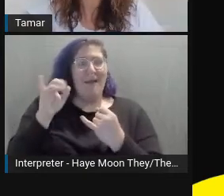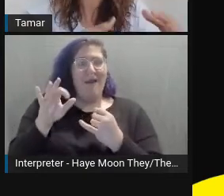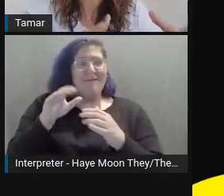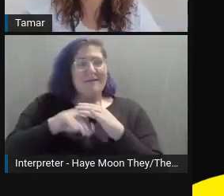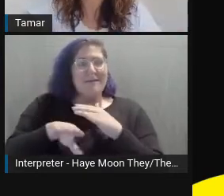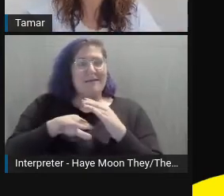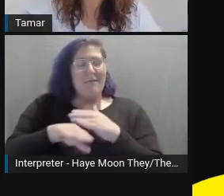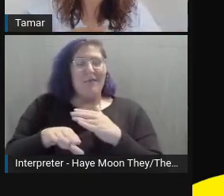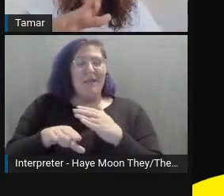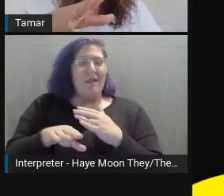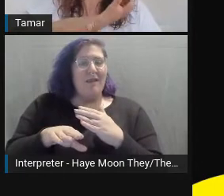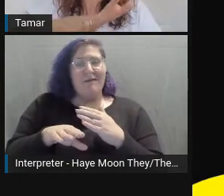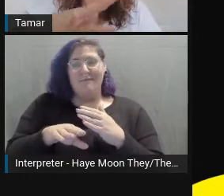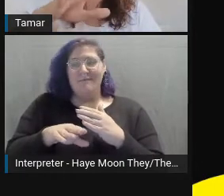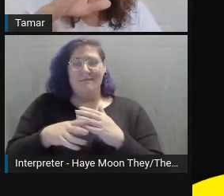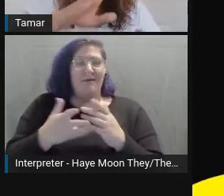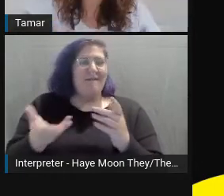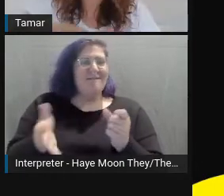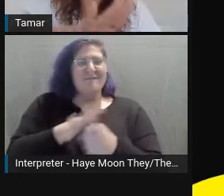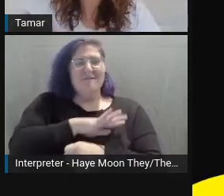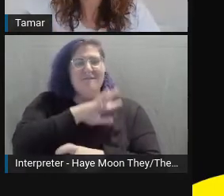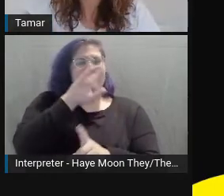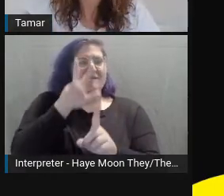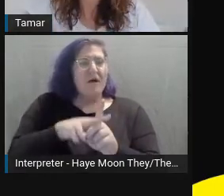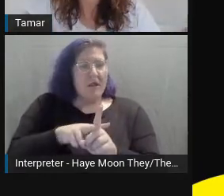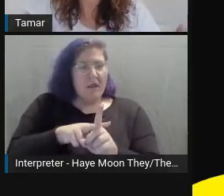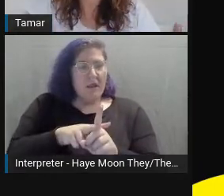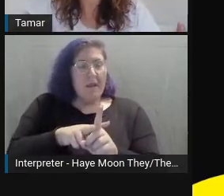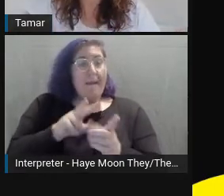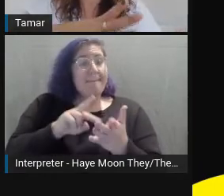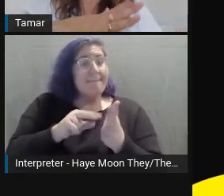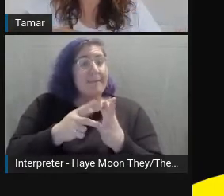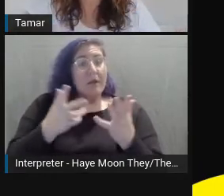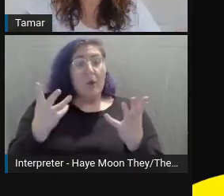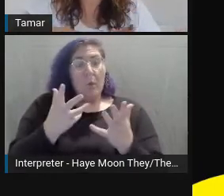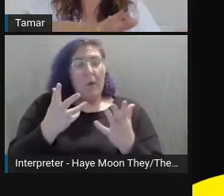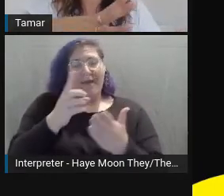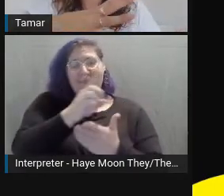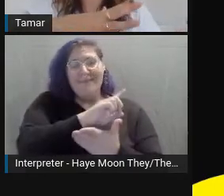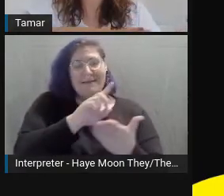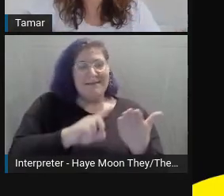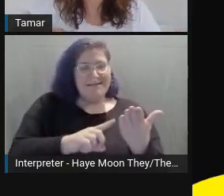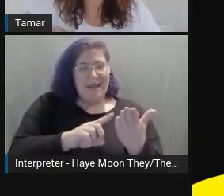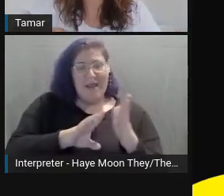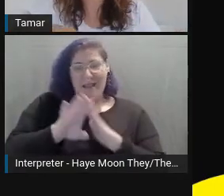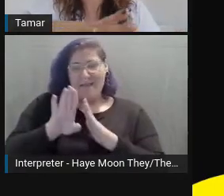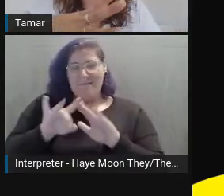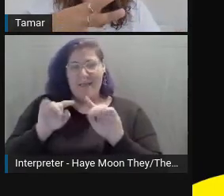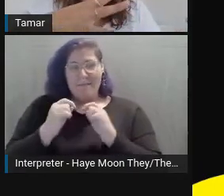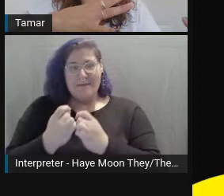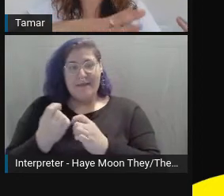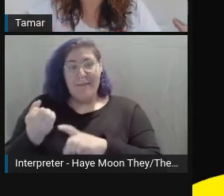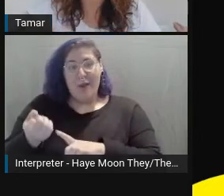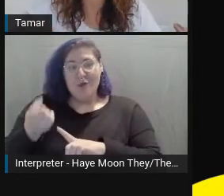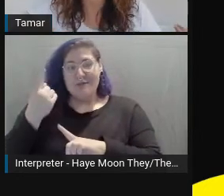Meaning, the design and development team understand and have some sort of training in place or a program